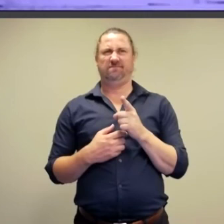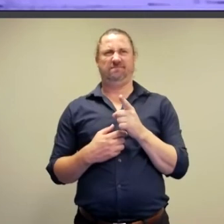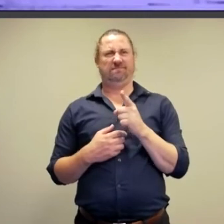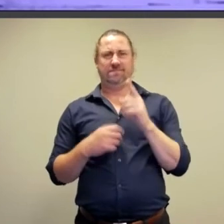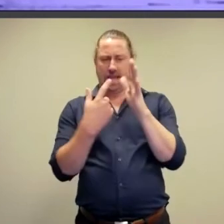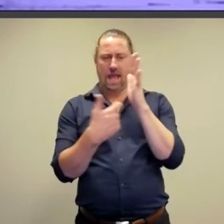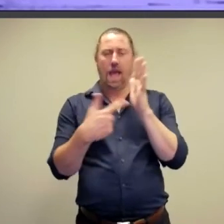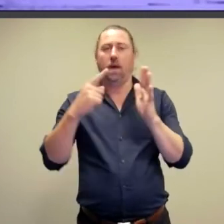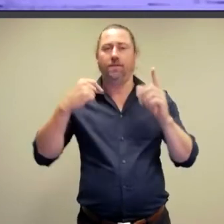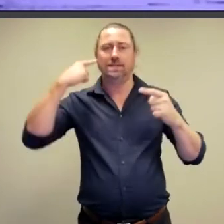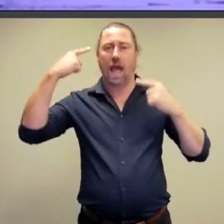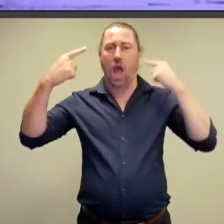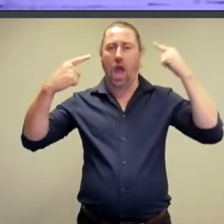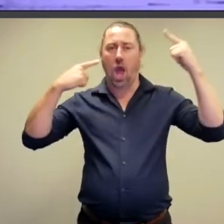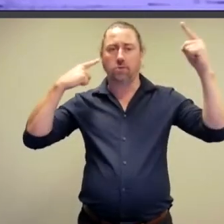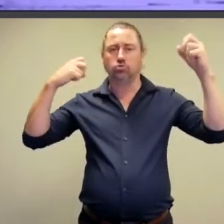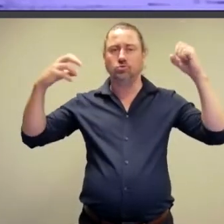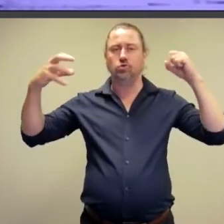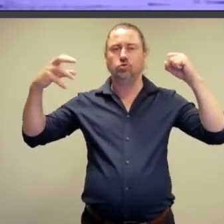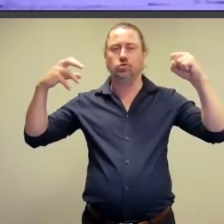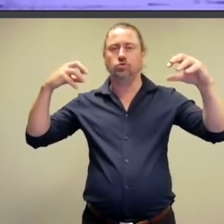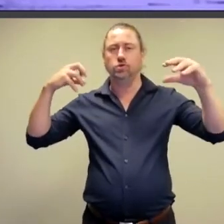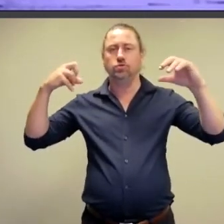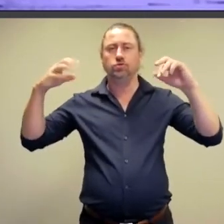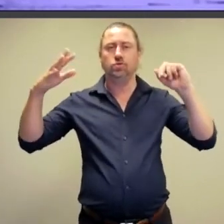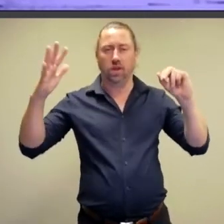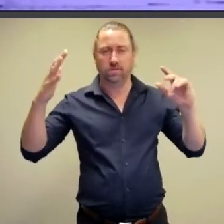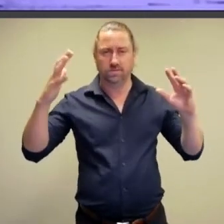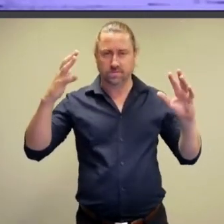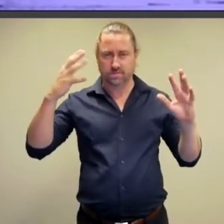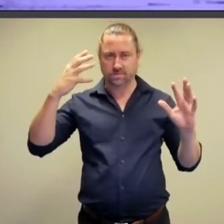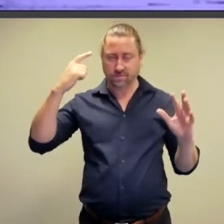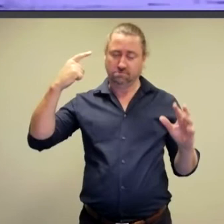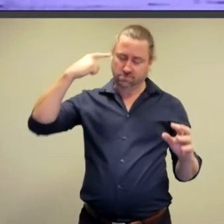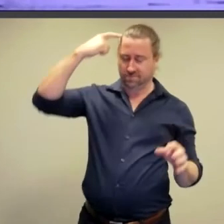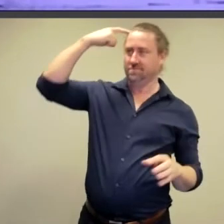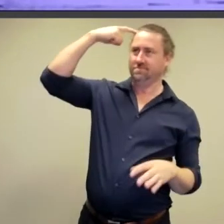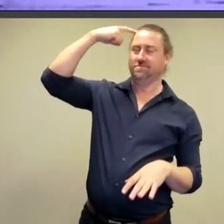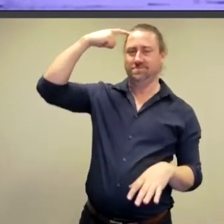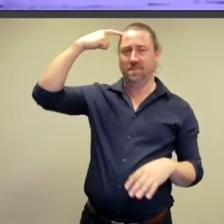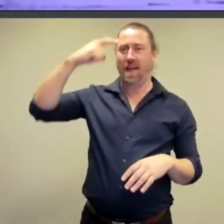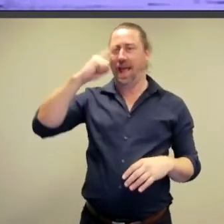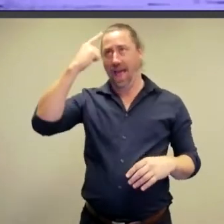soundtrack, it's like, it's warmed its way